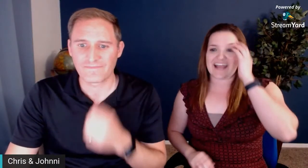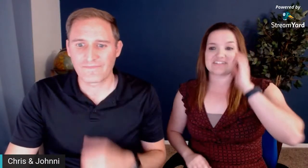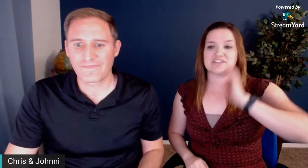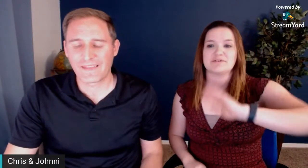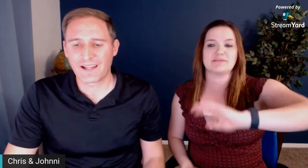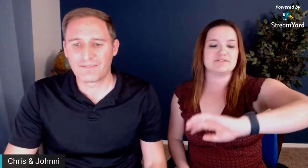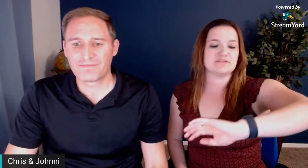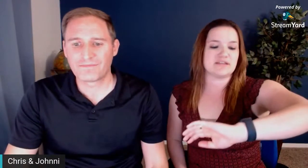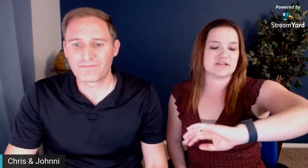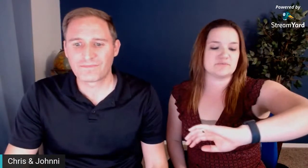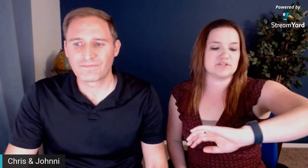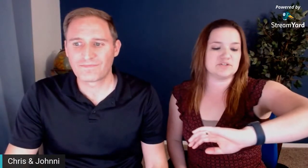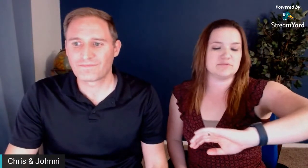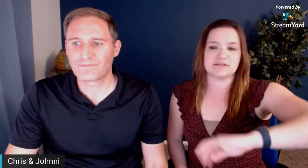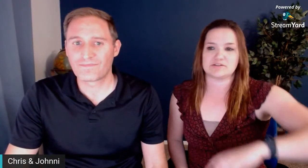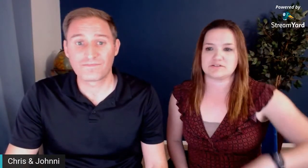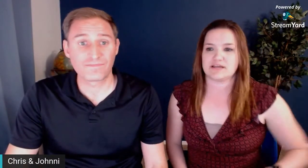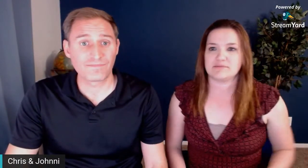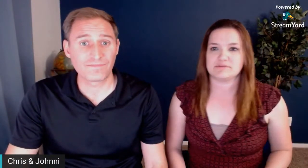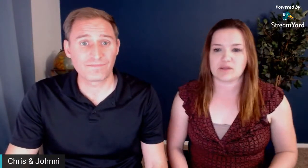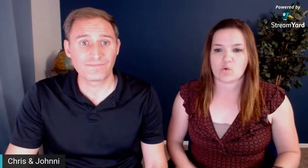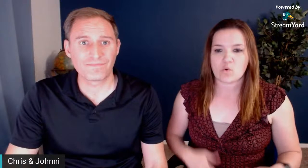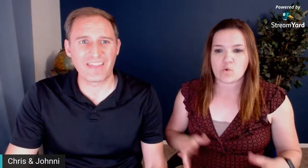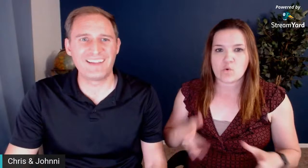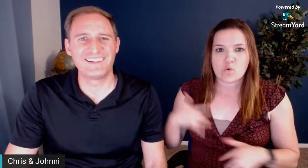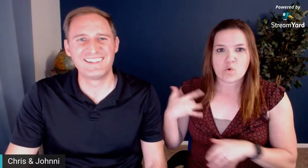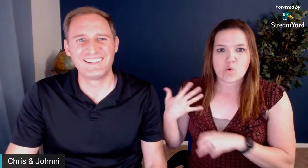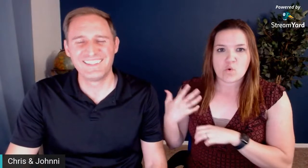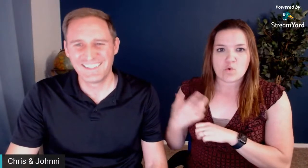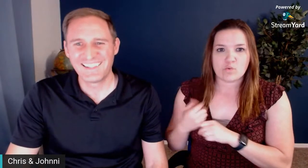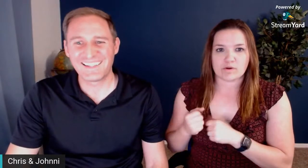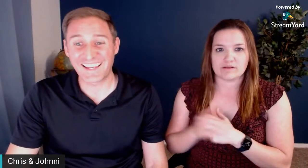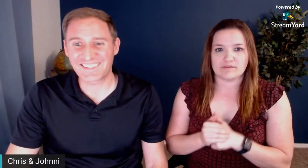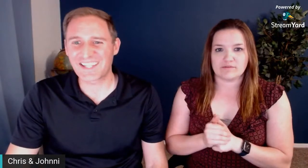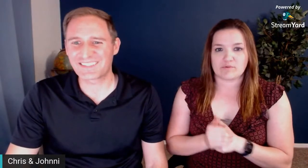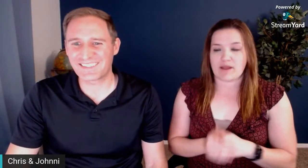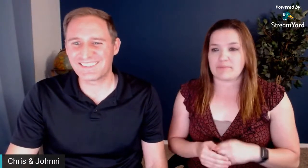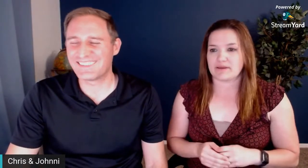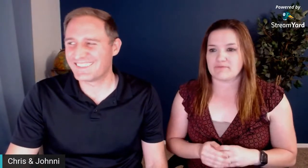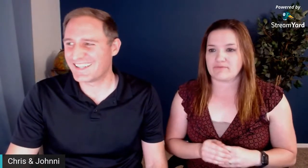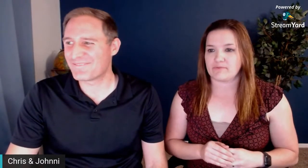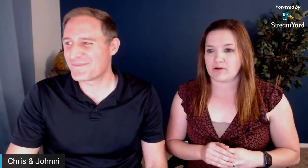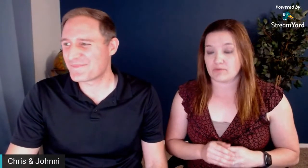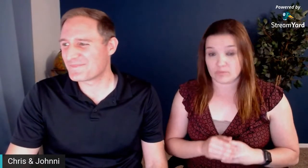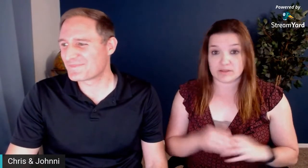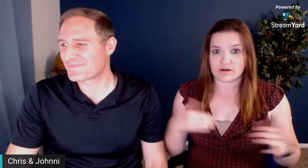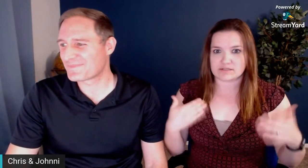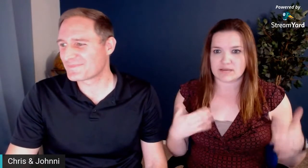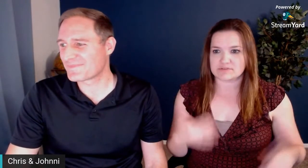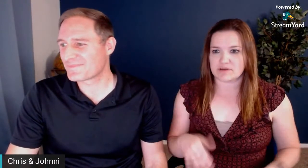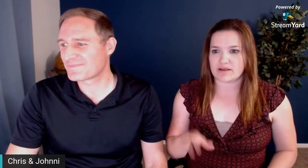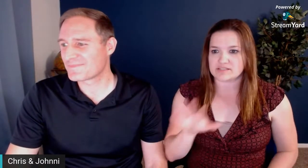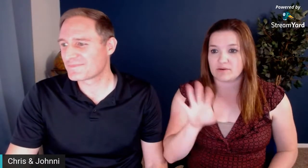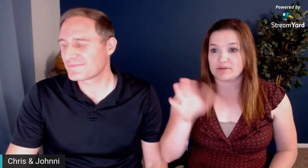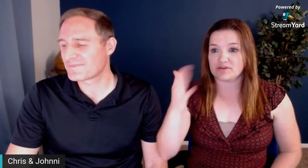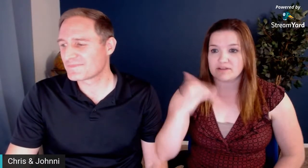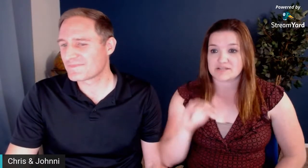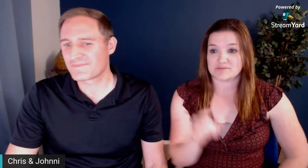actually you know what let me do the next one too because our time is like we're getting tired we're wrapping up or what our time is going okay so i'm gonna do the next one